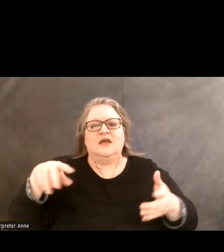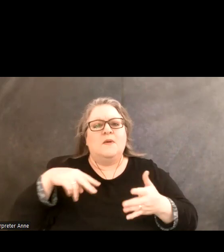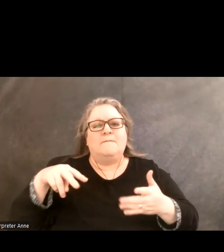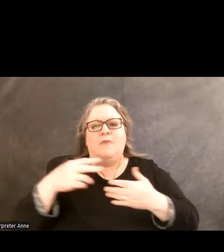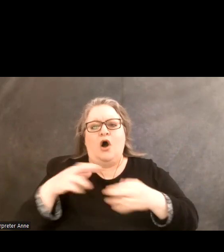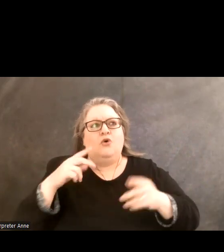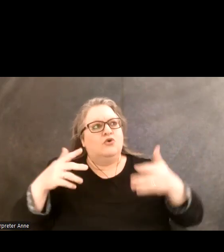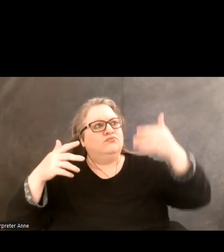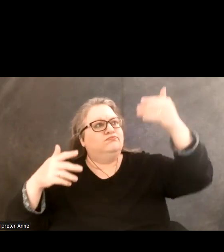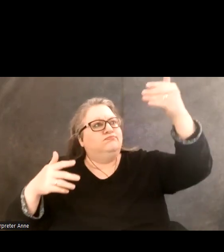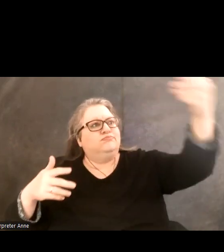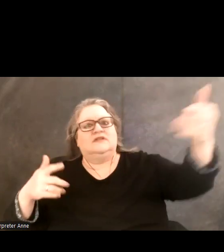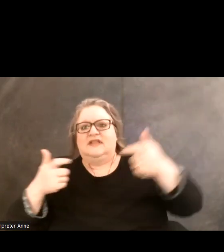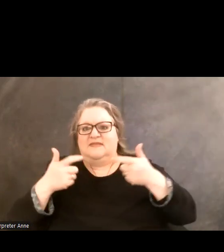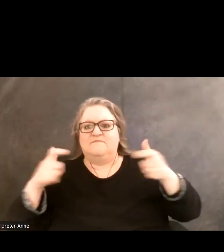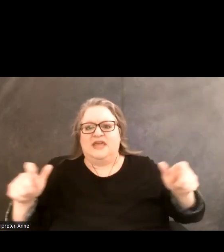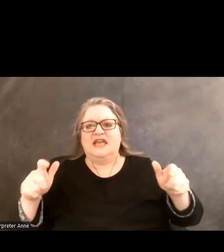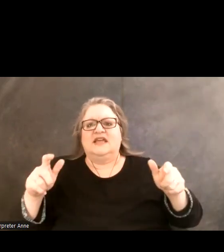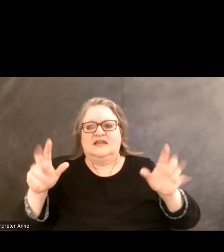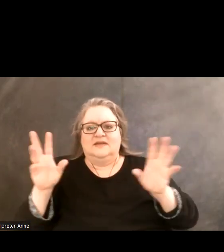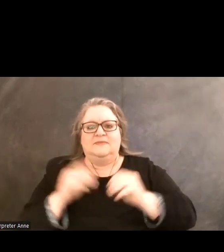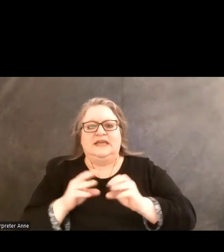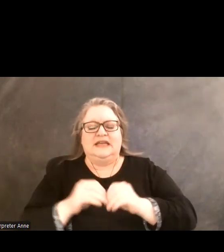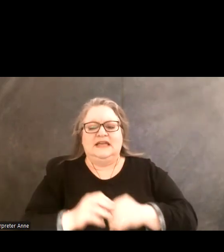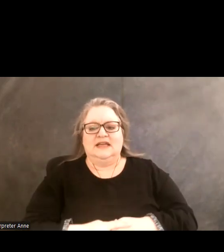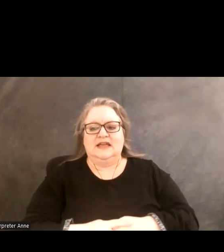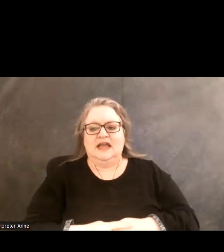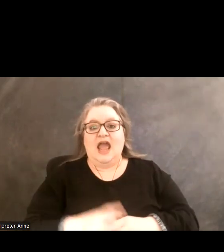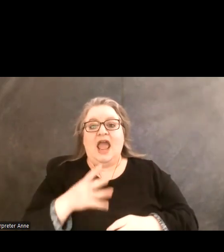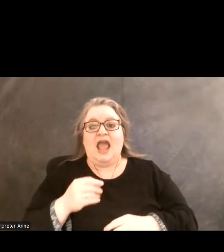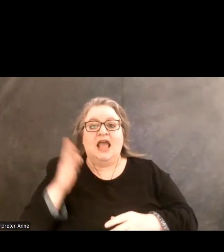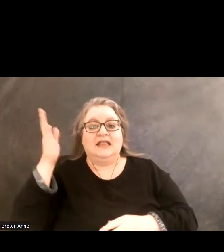biggest meetings, and the speakers were on the other side